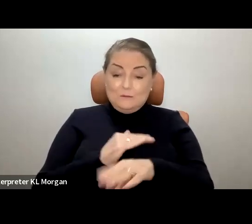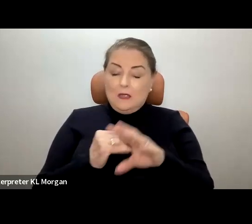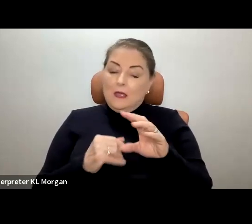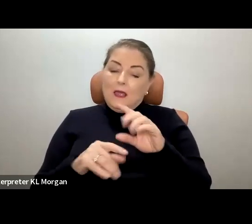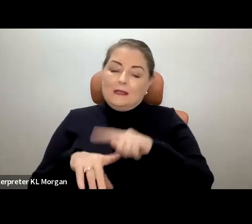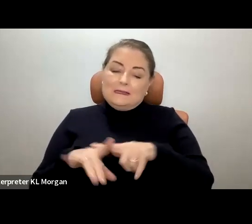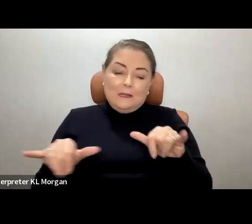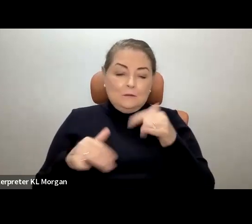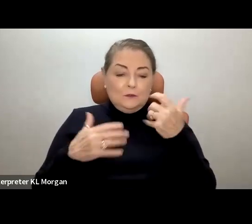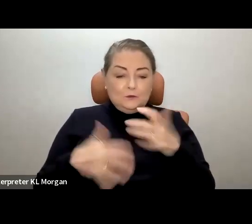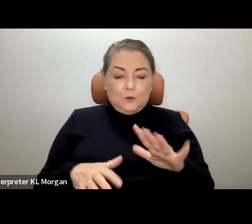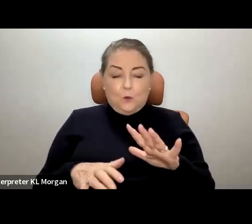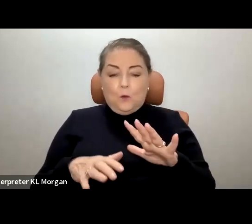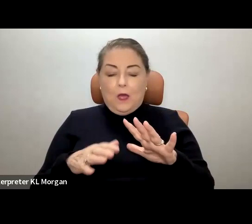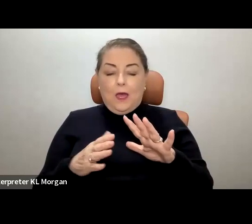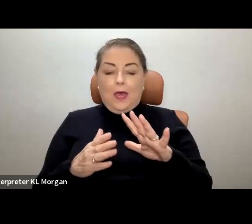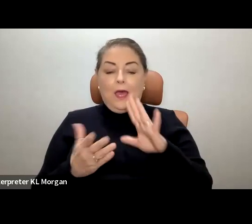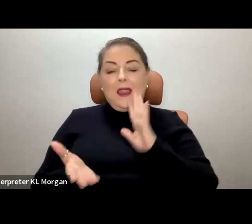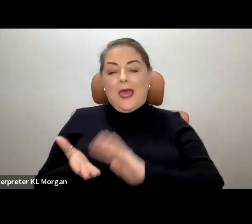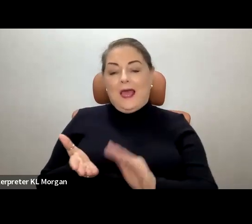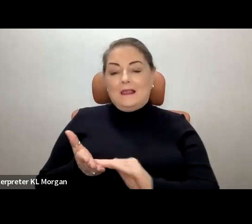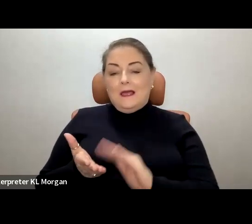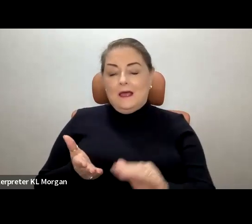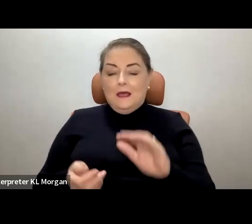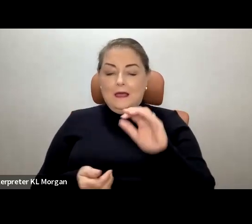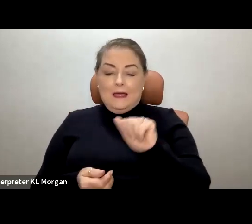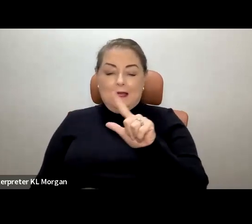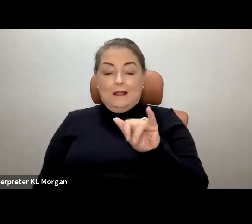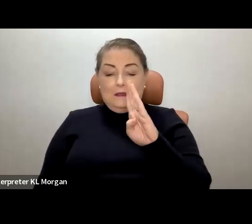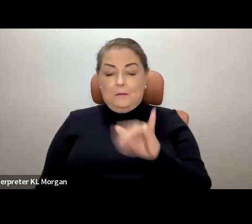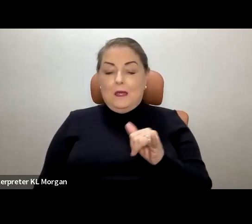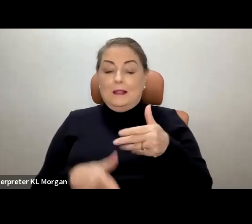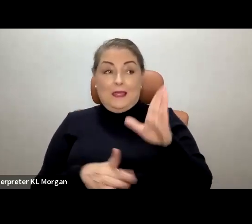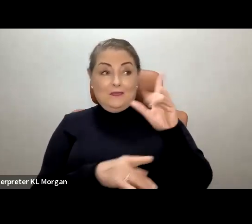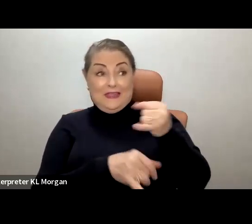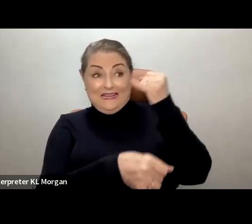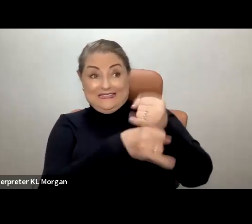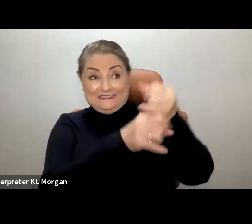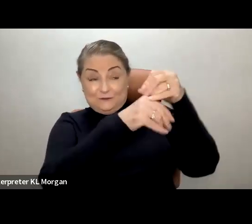an alibi that lets institutional responsibility off the hook